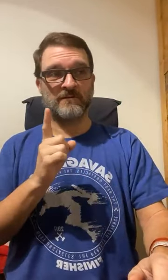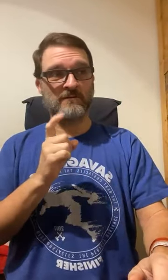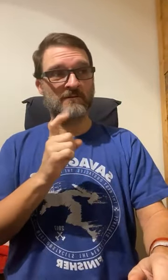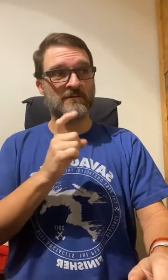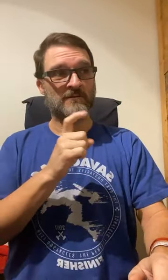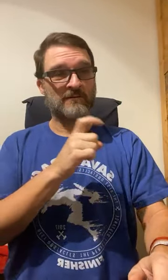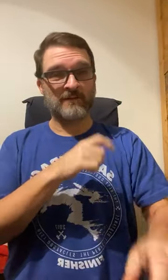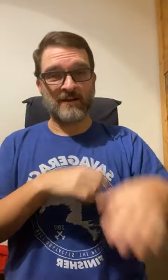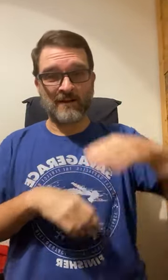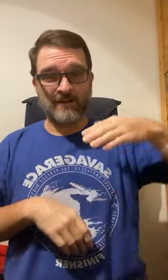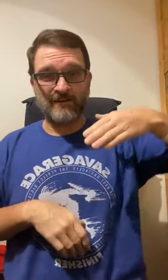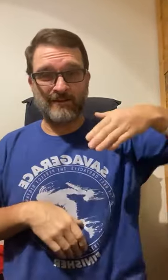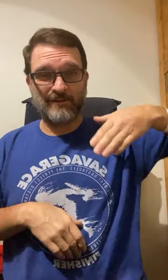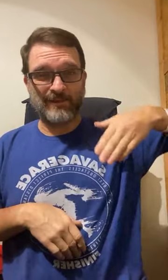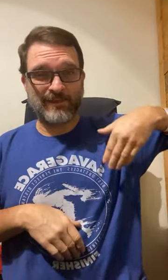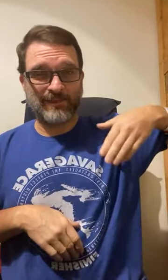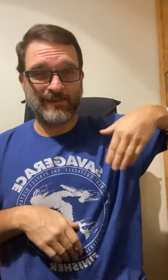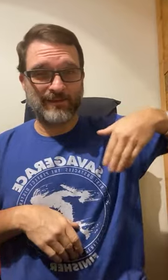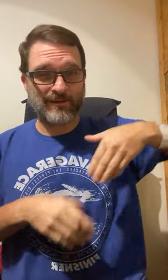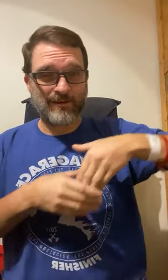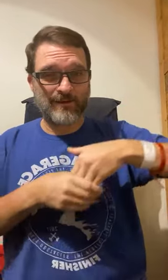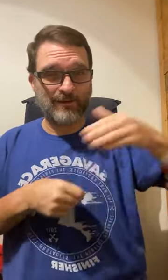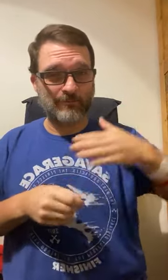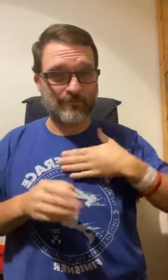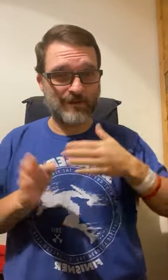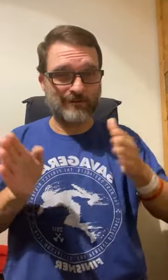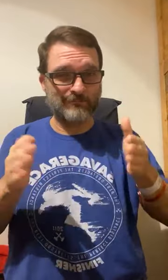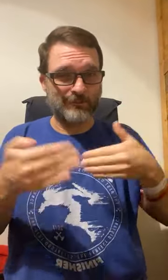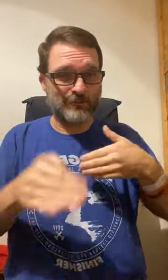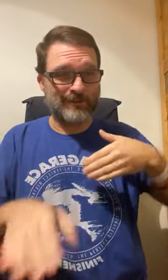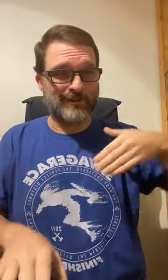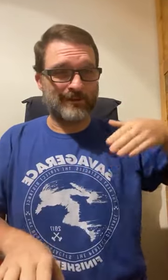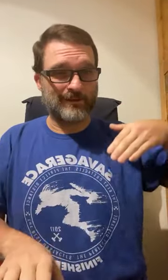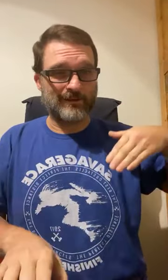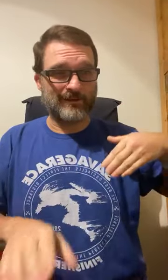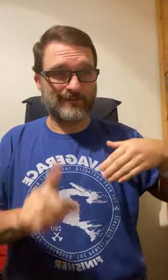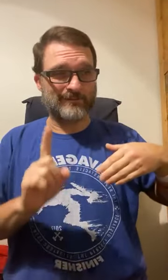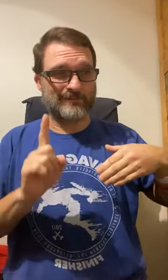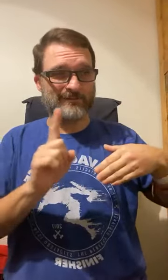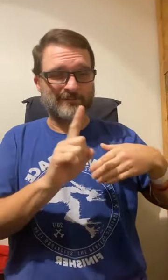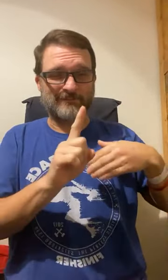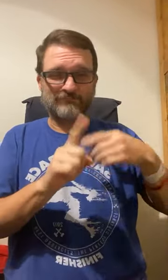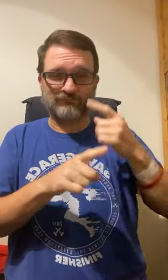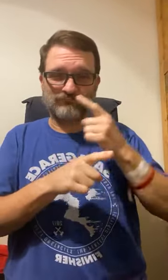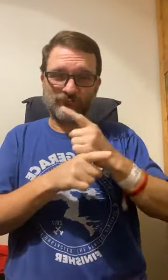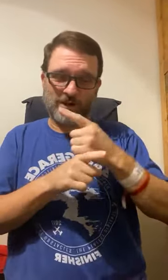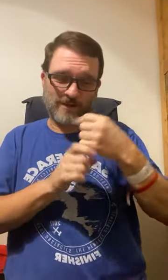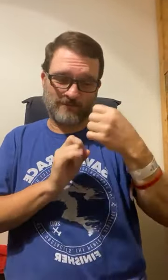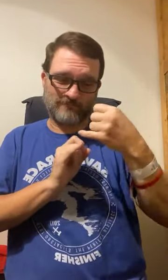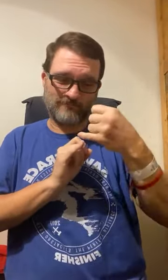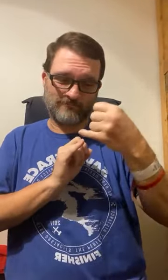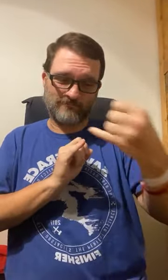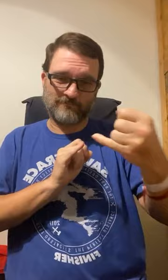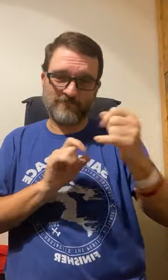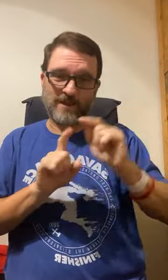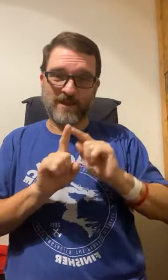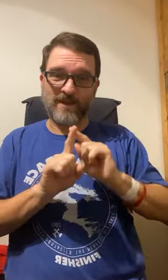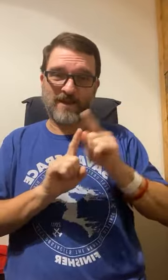But as she turned to leave the room, She wasn't out the door yet until